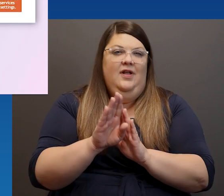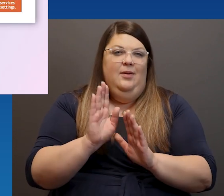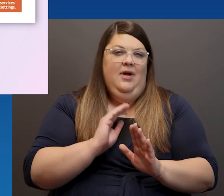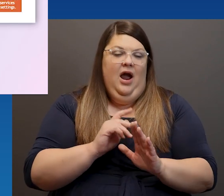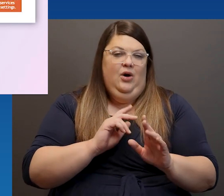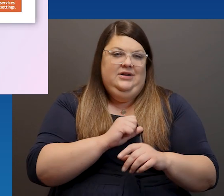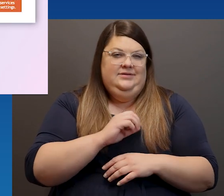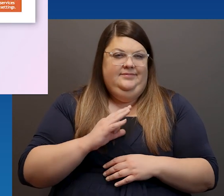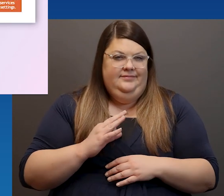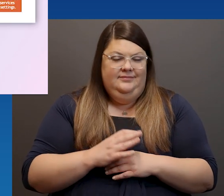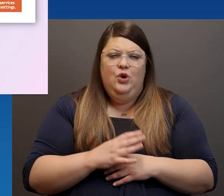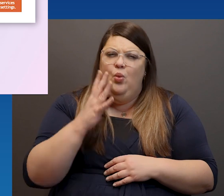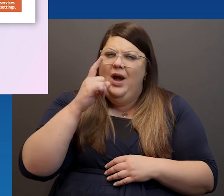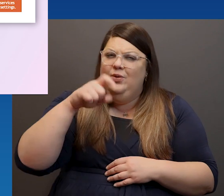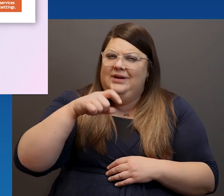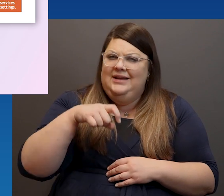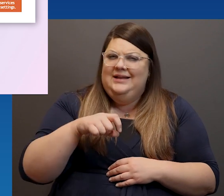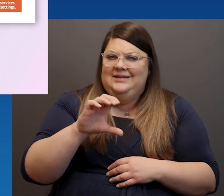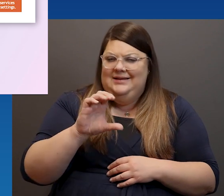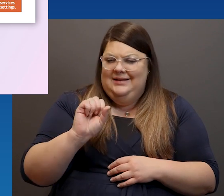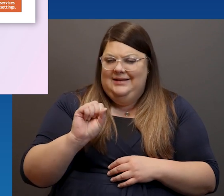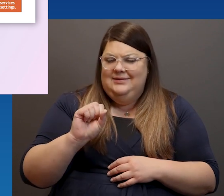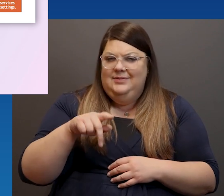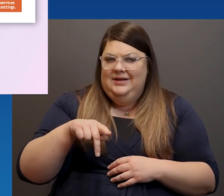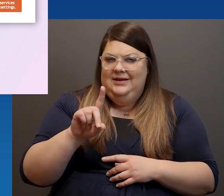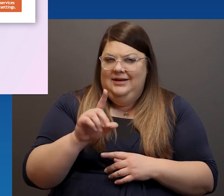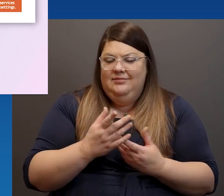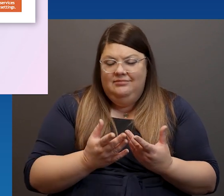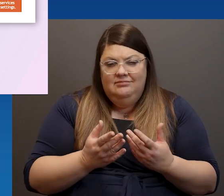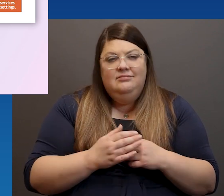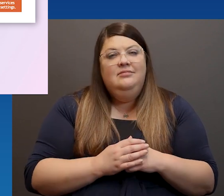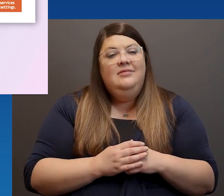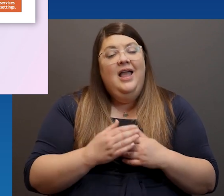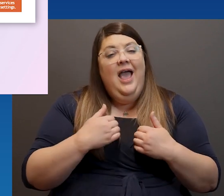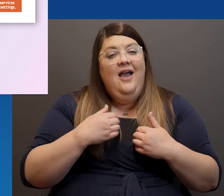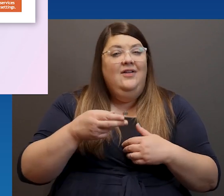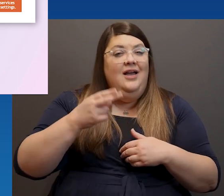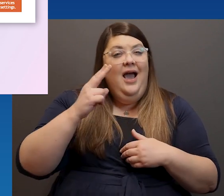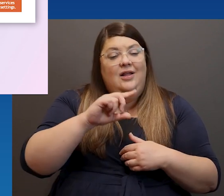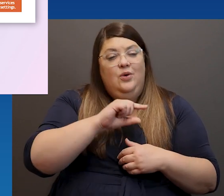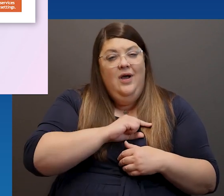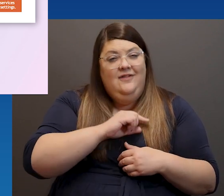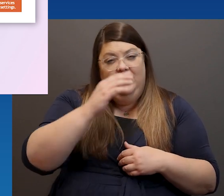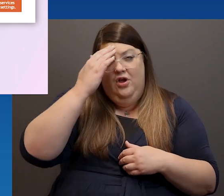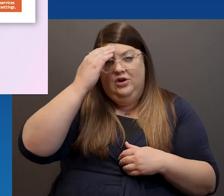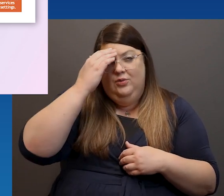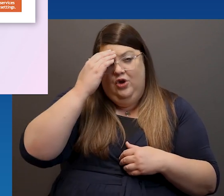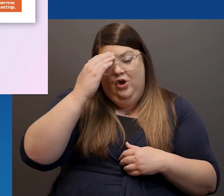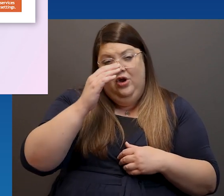Why do we need the CSPD? Having highly qualified and knowledgeable personnel will lead to better outcomes for children